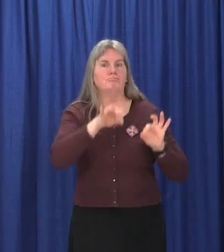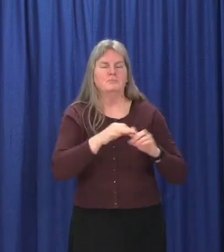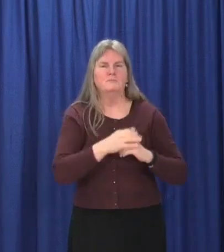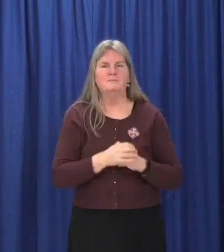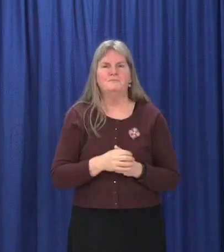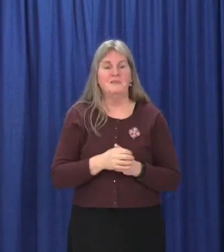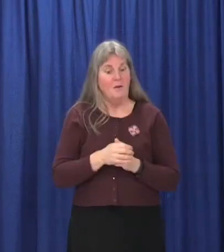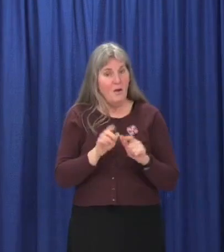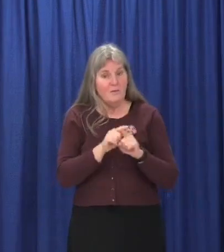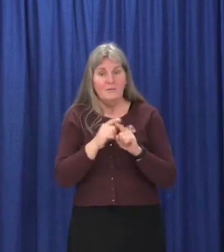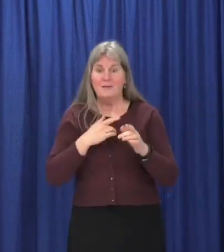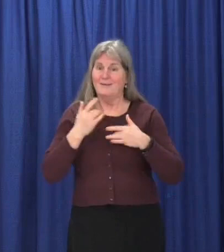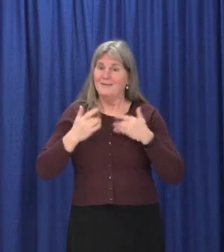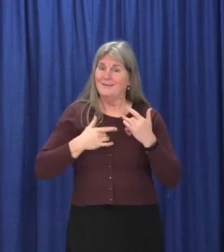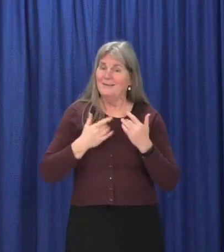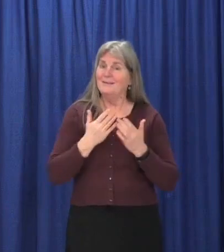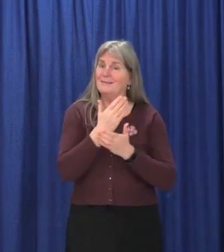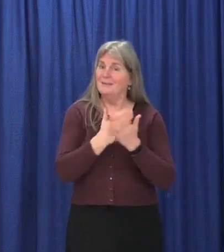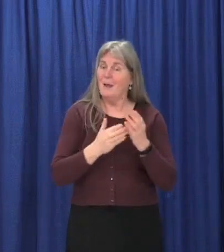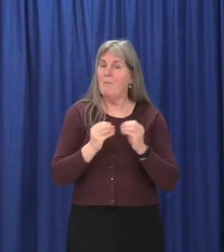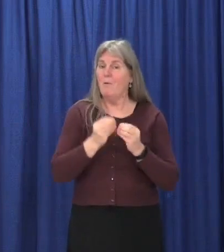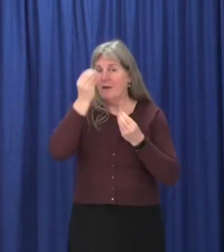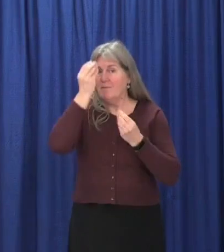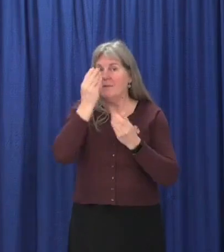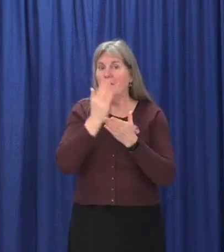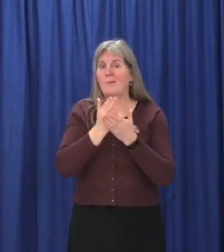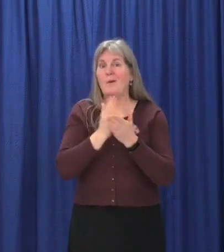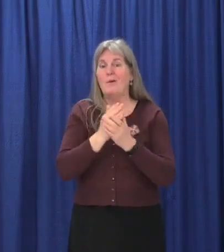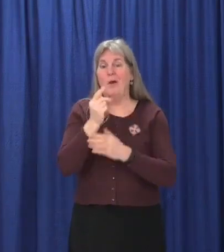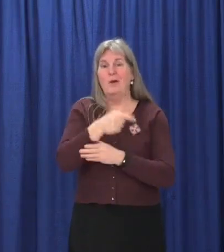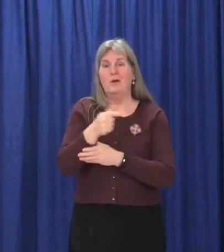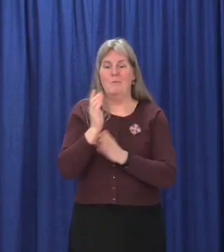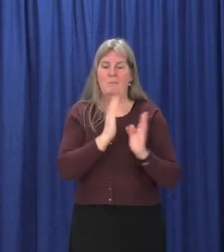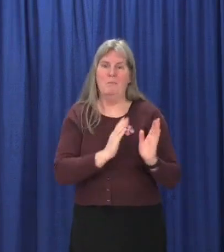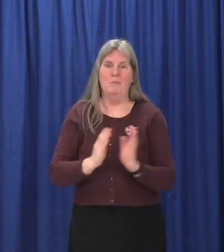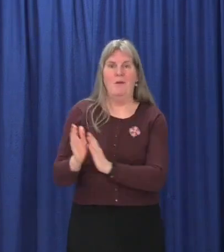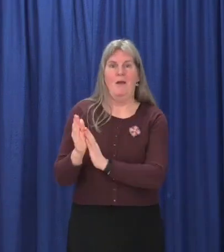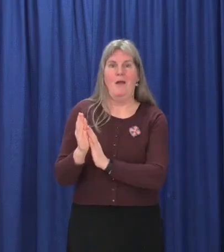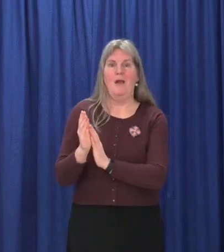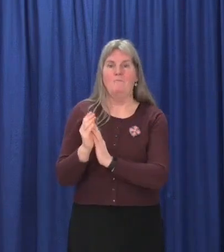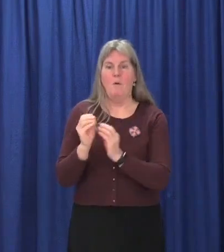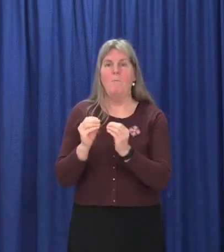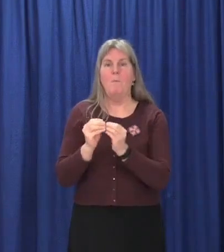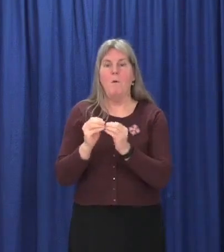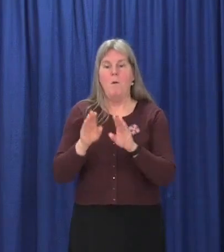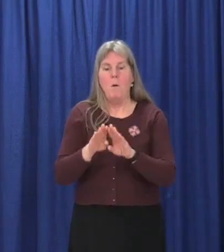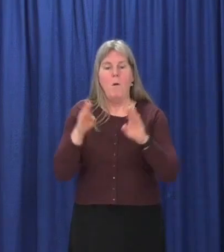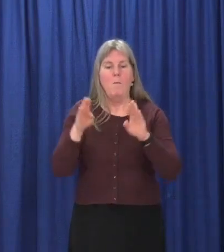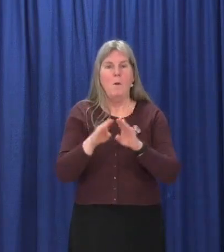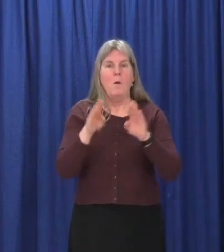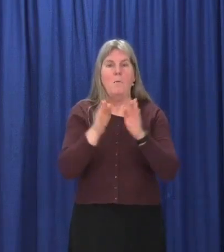as well, to share some more information about our government's plans to continue easing the public health measures.